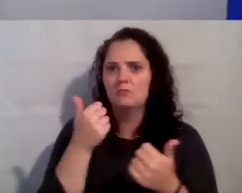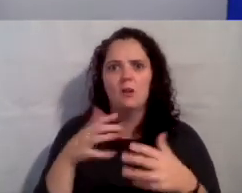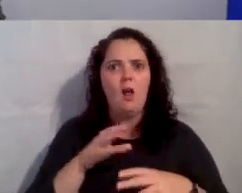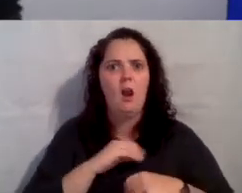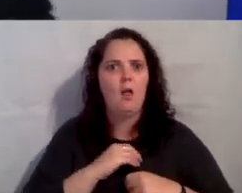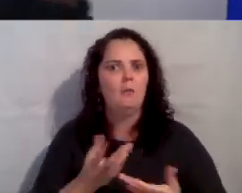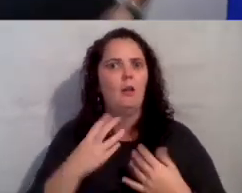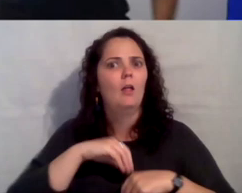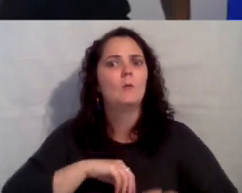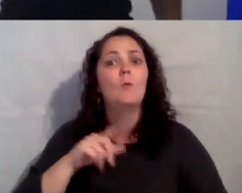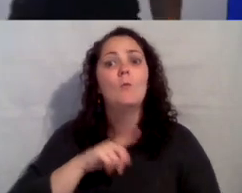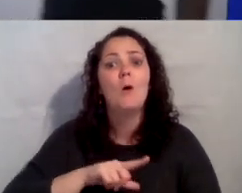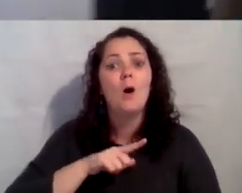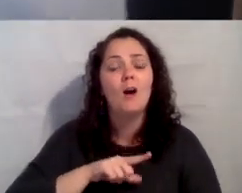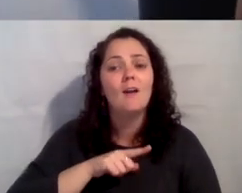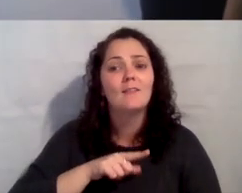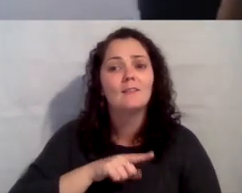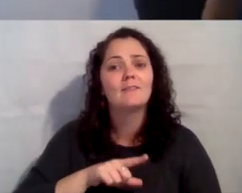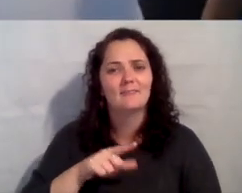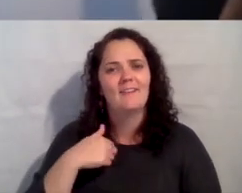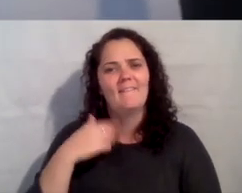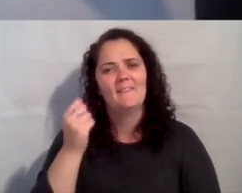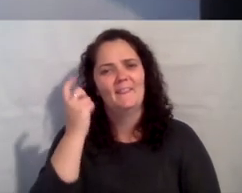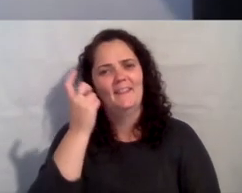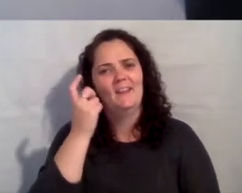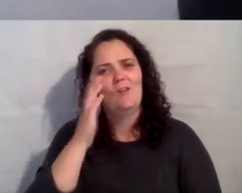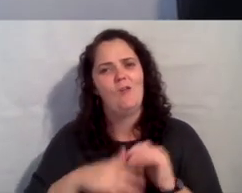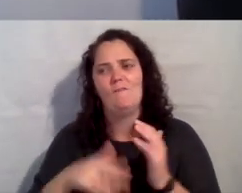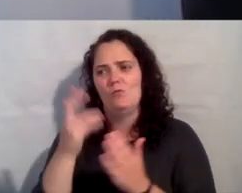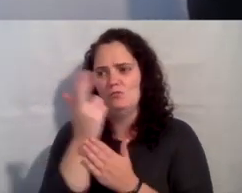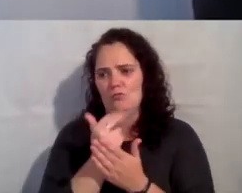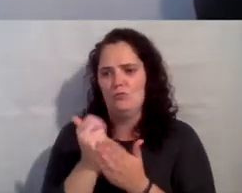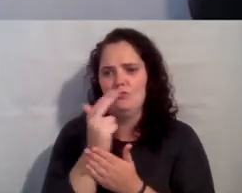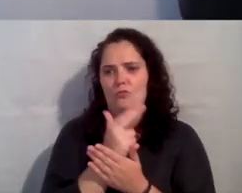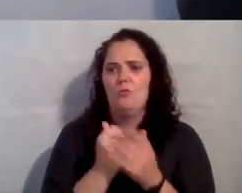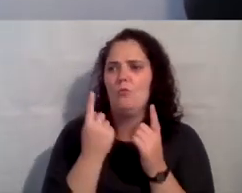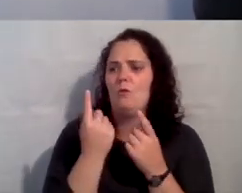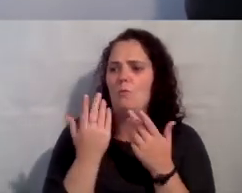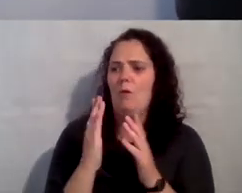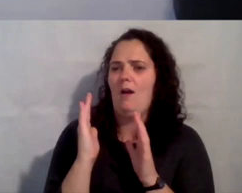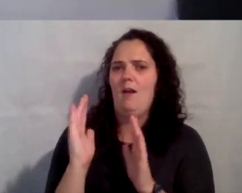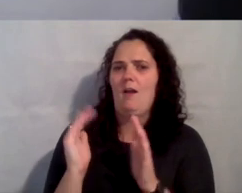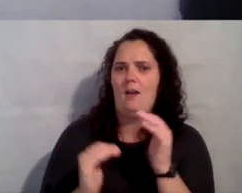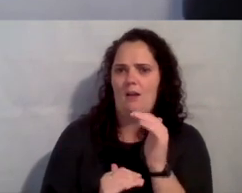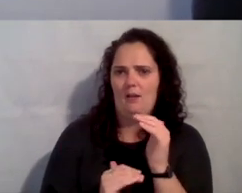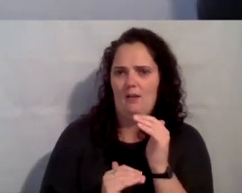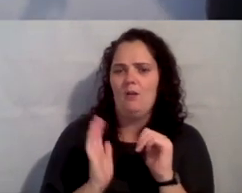drawing is because it makes us consider the drawing on its own terms, in terms of the marks that are made and